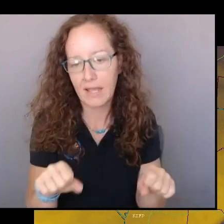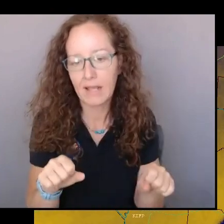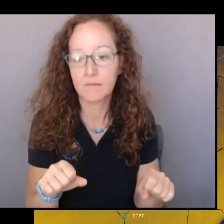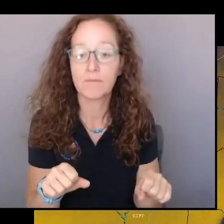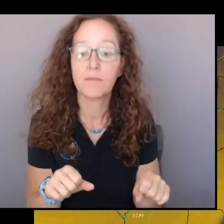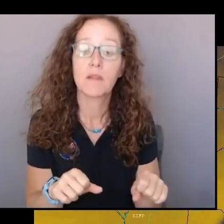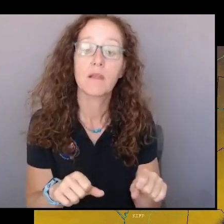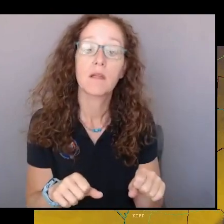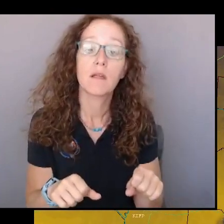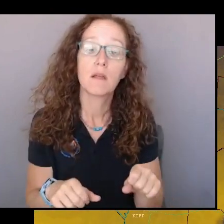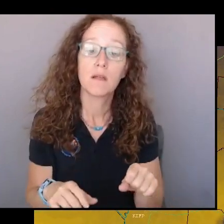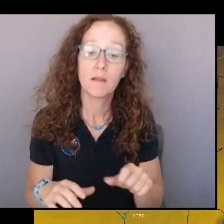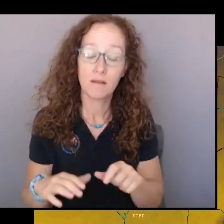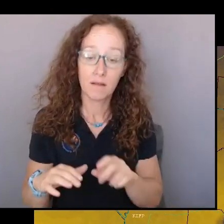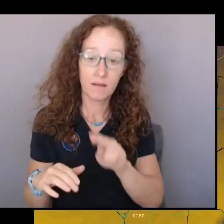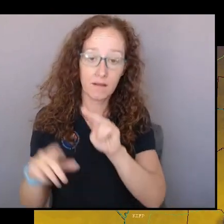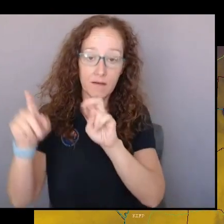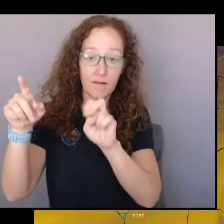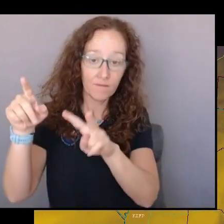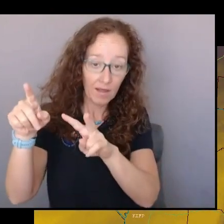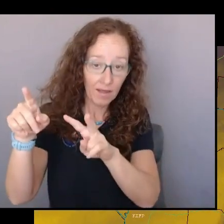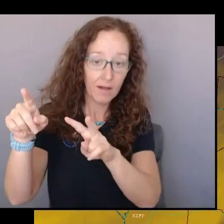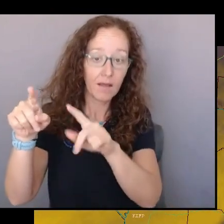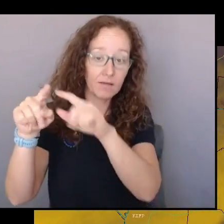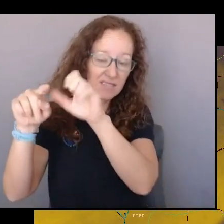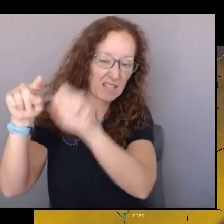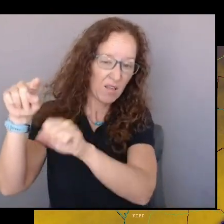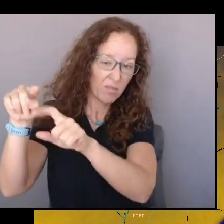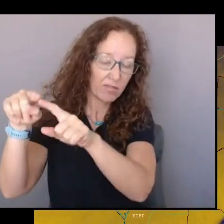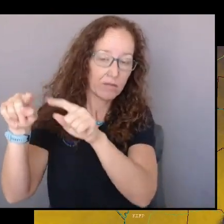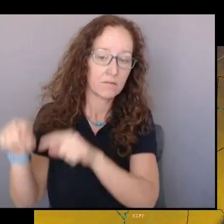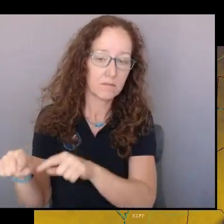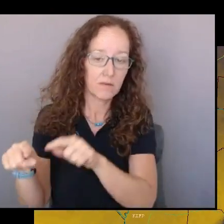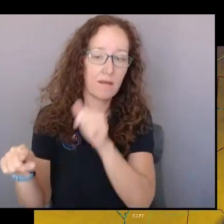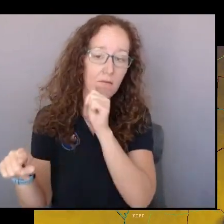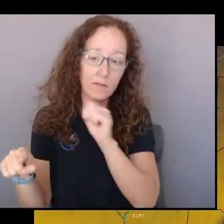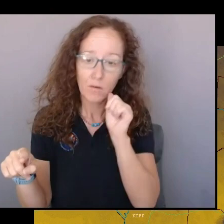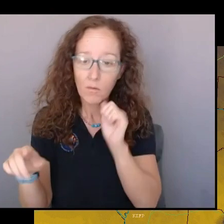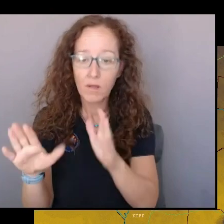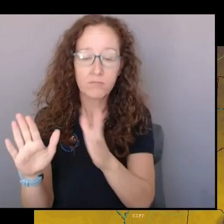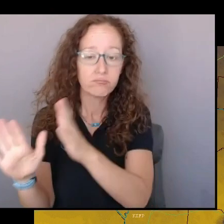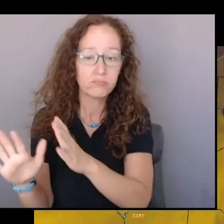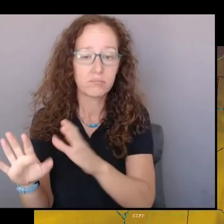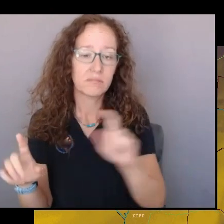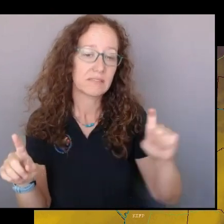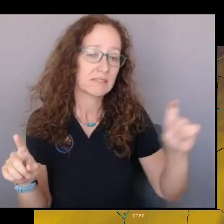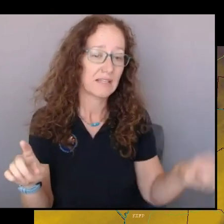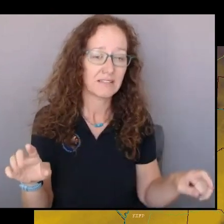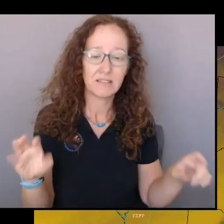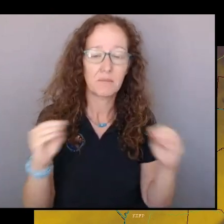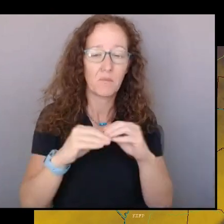back east into Texas, the air is drier but we are definitely underneath that little moisture plume that